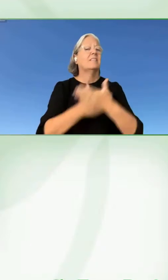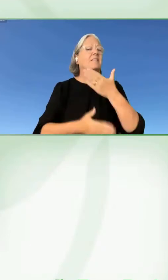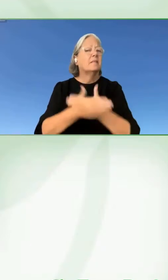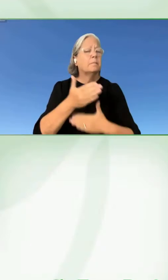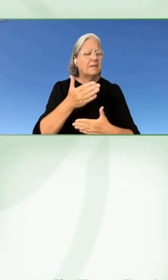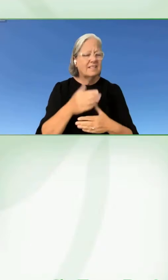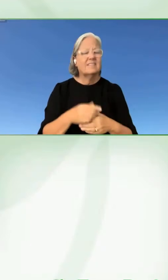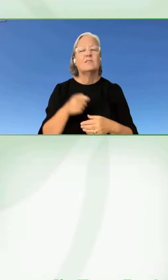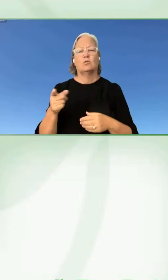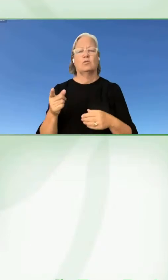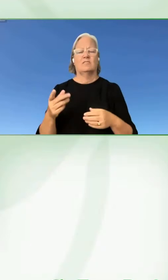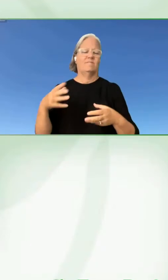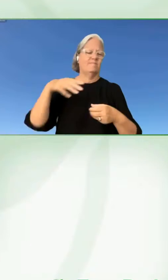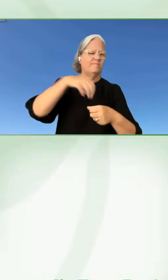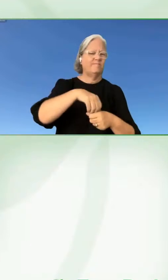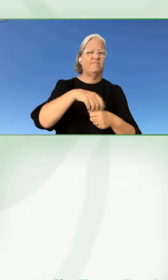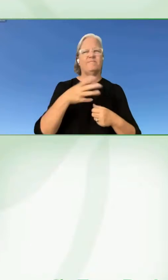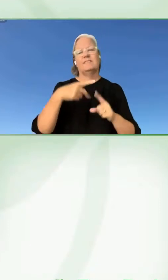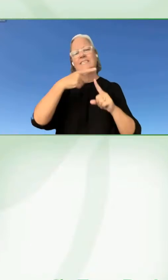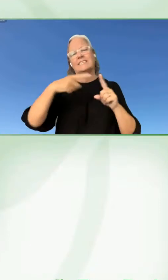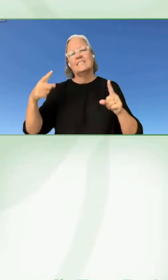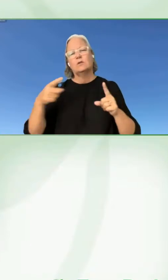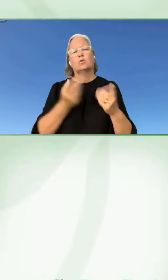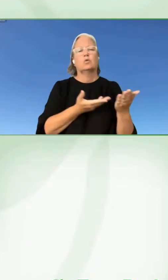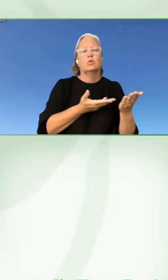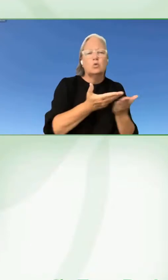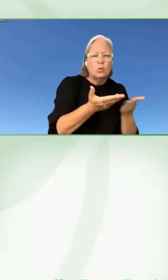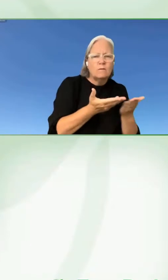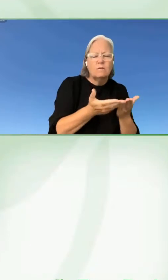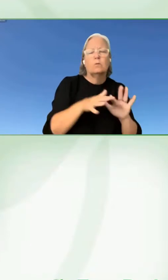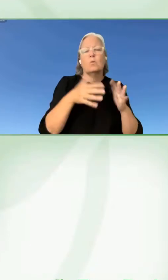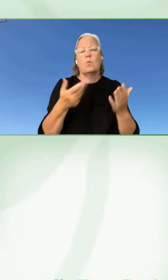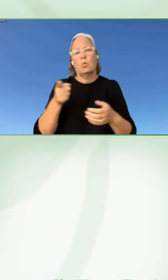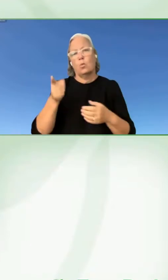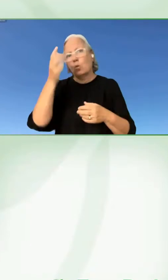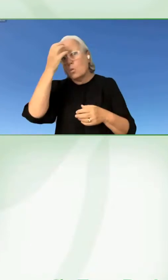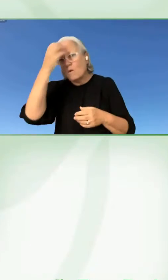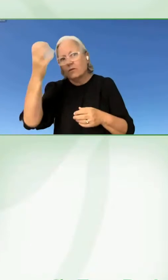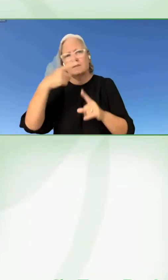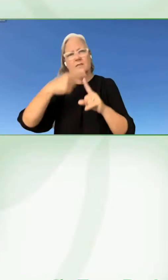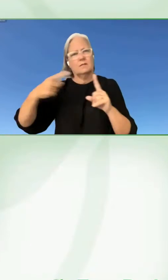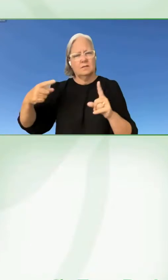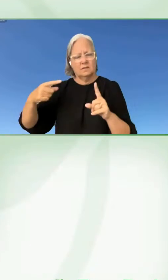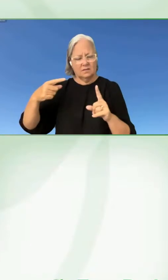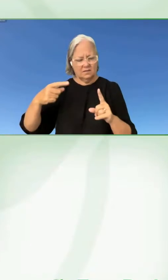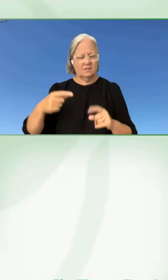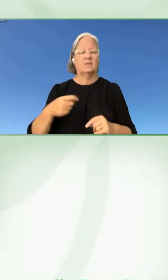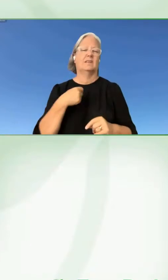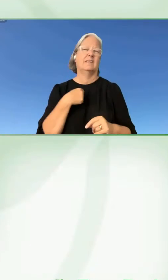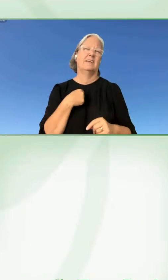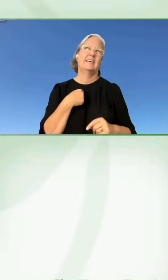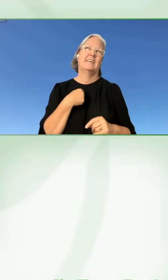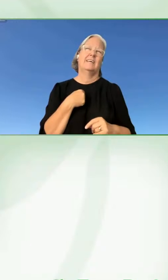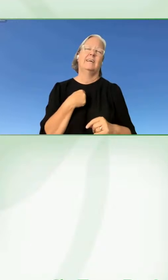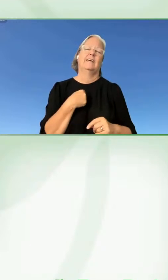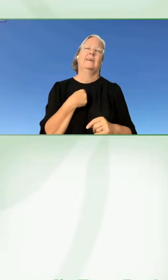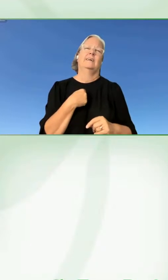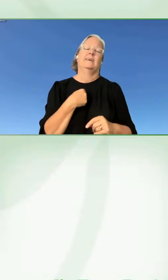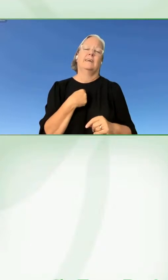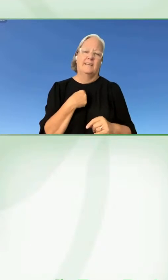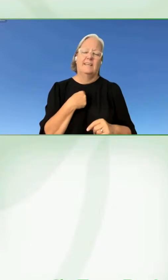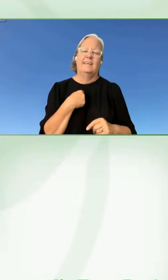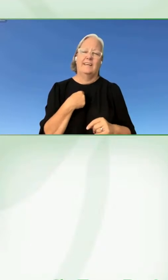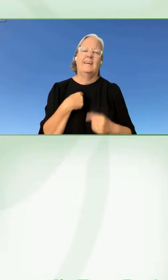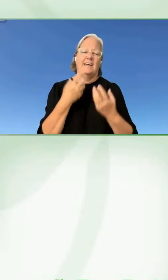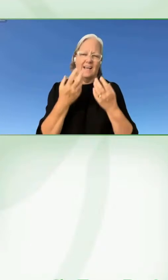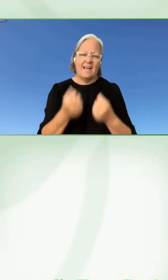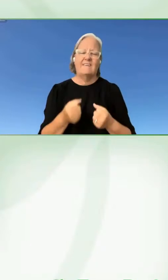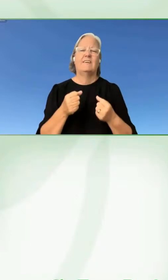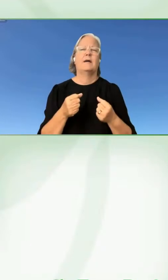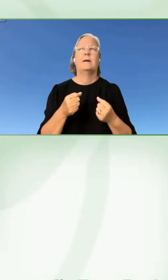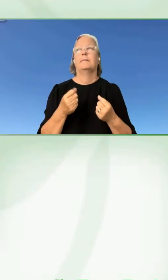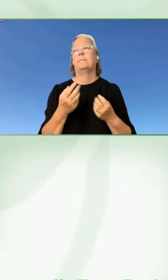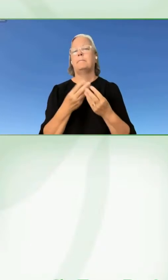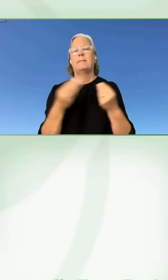One of the biggest challenges is switching the philosophy of what we call centralised